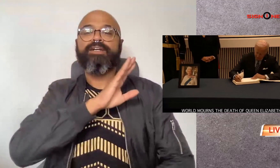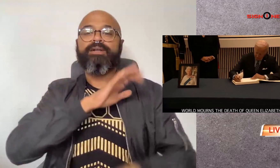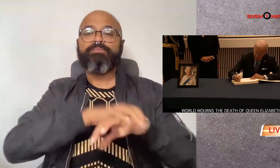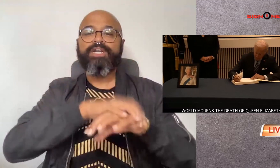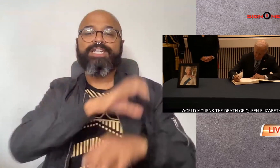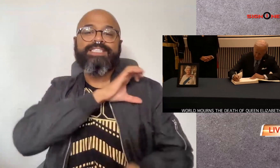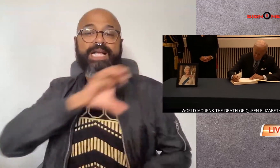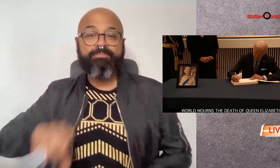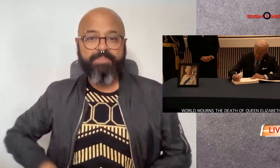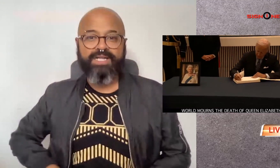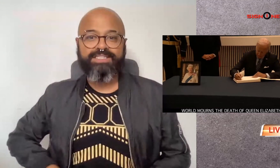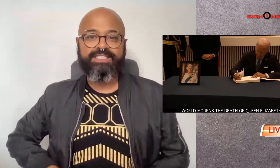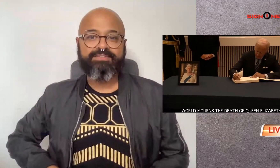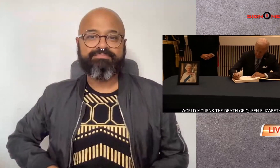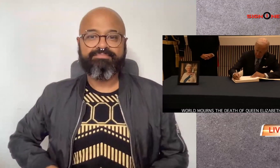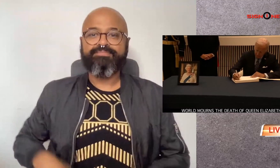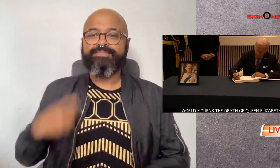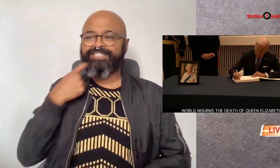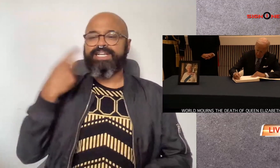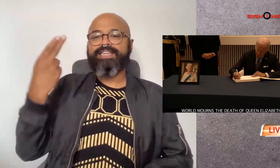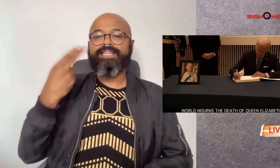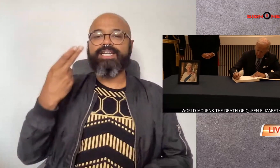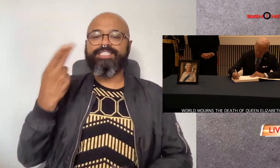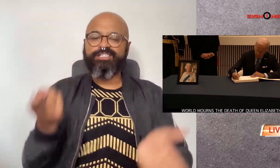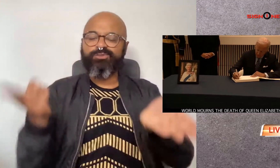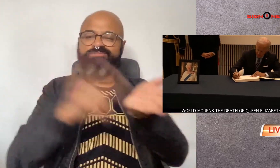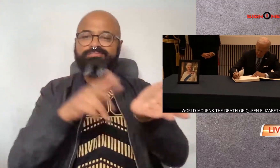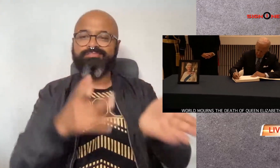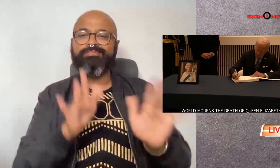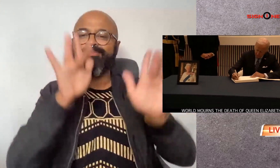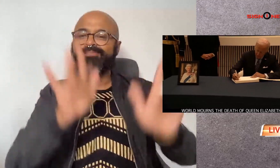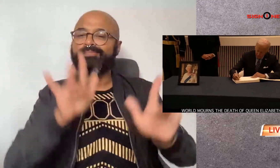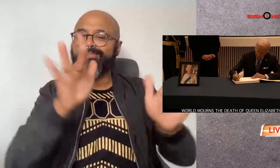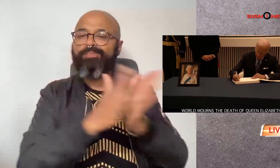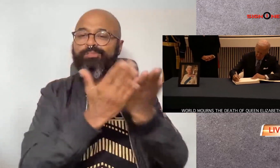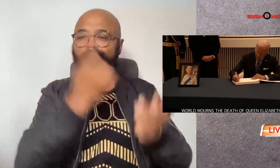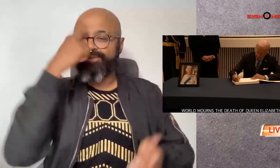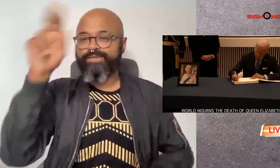in Washington on Thursday to sign a condolence book for the Queen